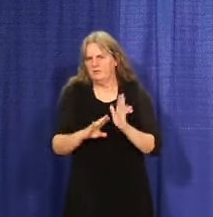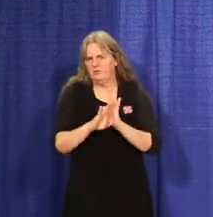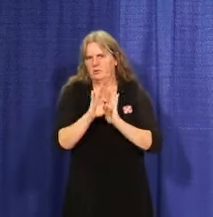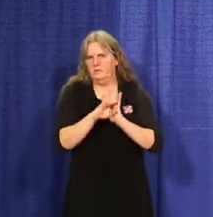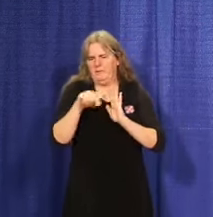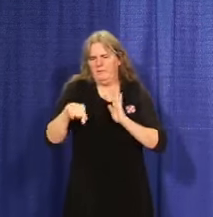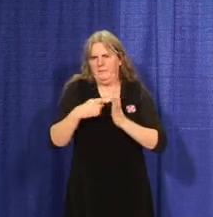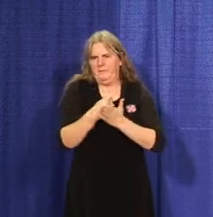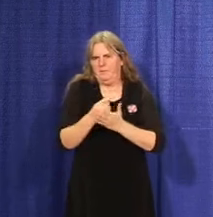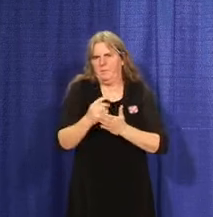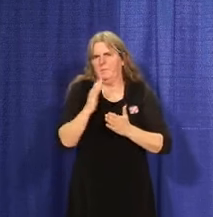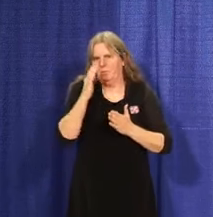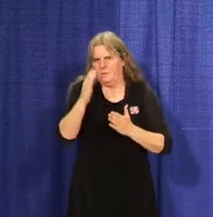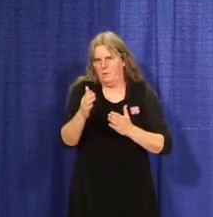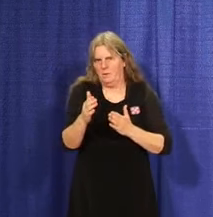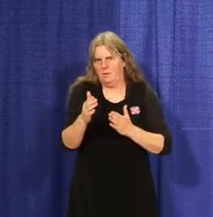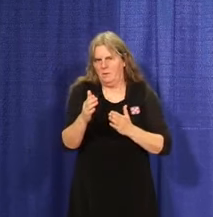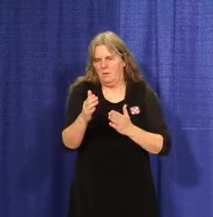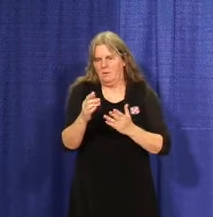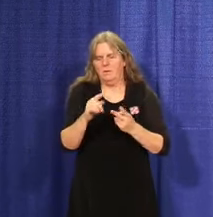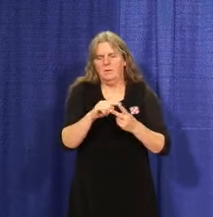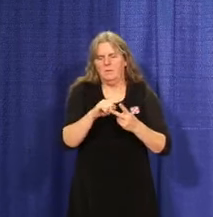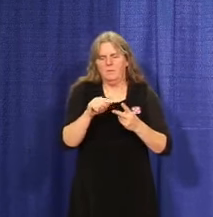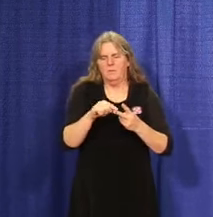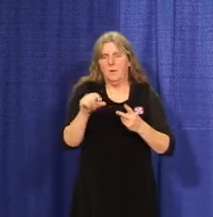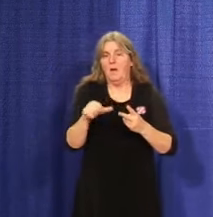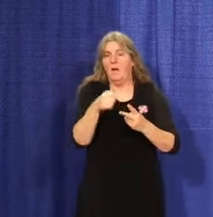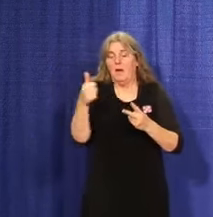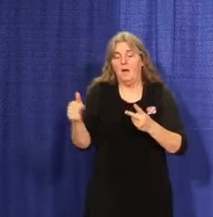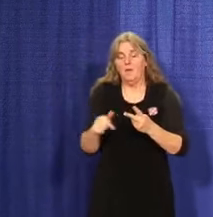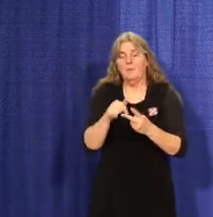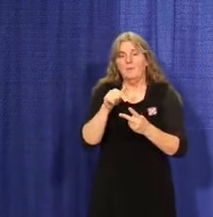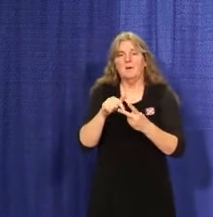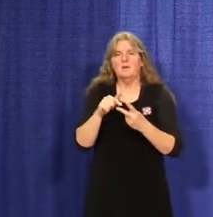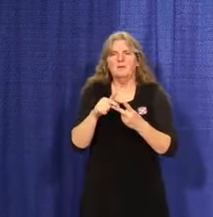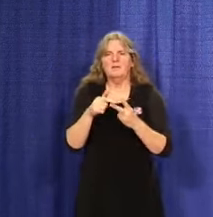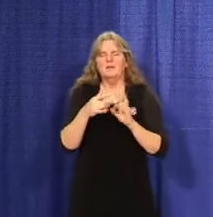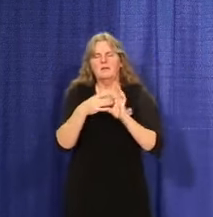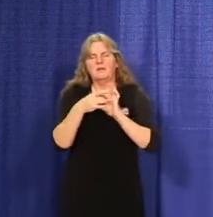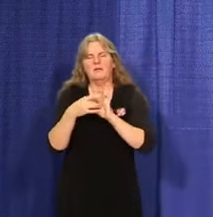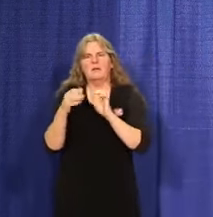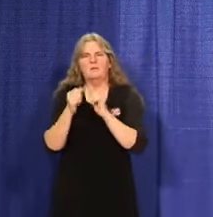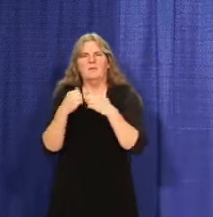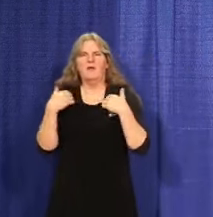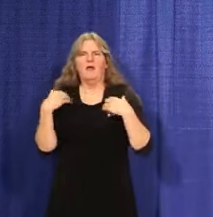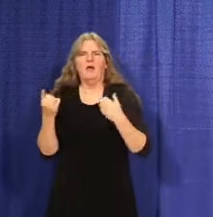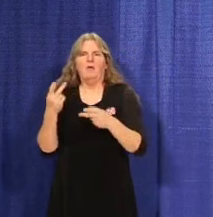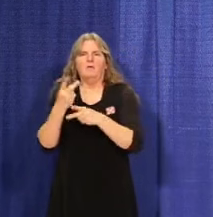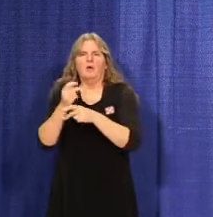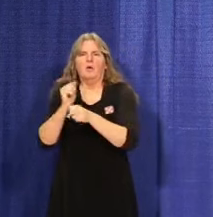another version which is specifically for healthcare workers about when it is safe to return to the workplace and if